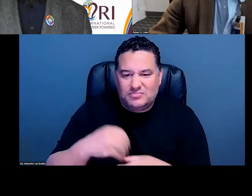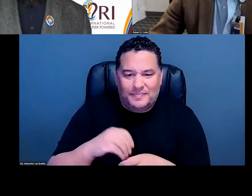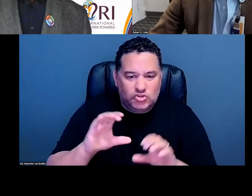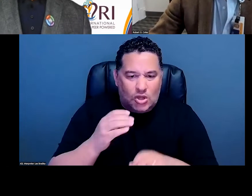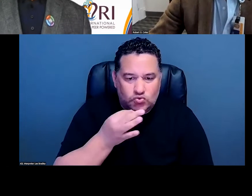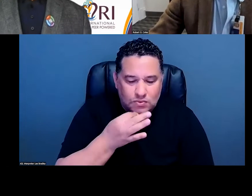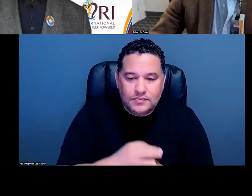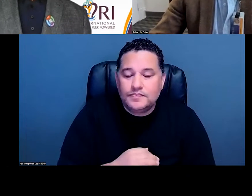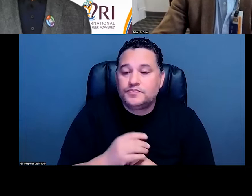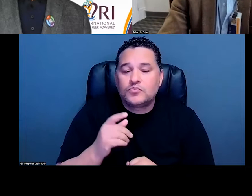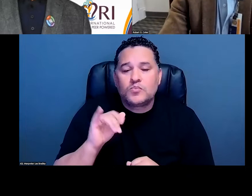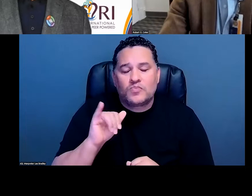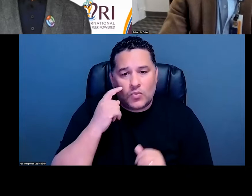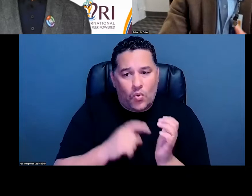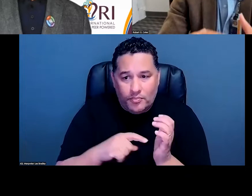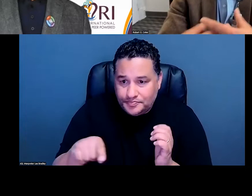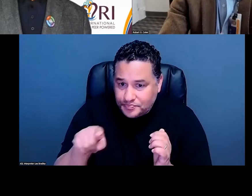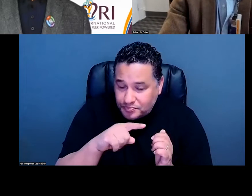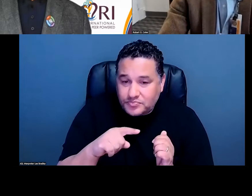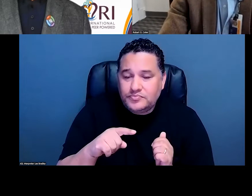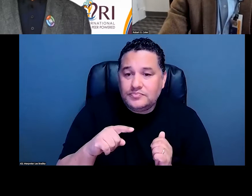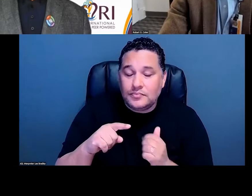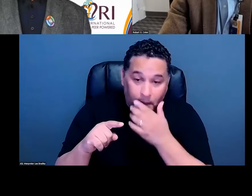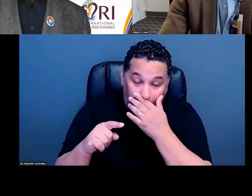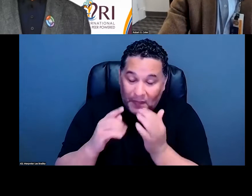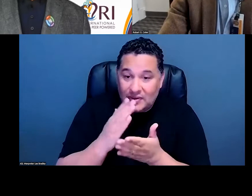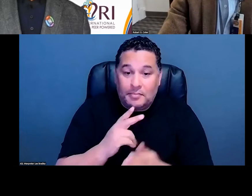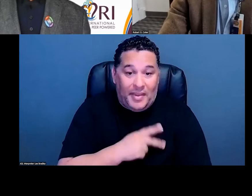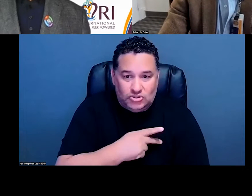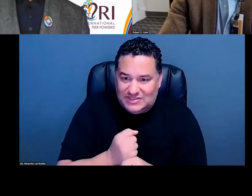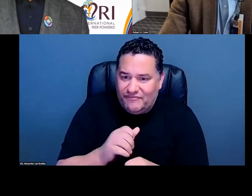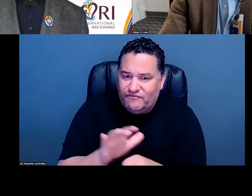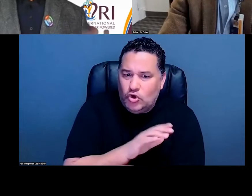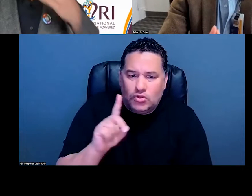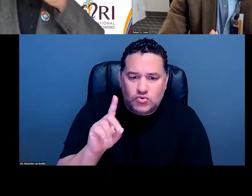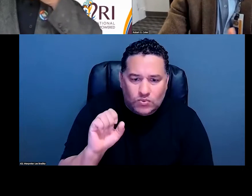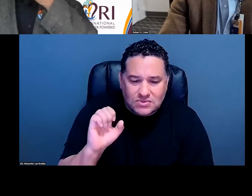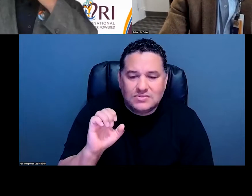. THE OTHER THING I SEE COMMONLY WITH PEOPLE WITH EARLY PSYCHOSIS IN CRISIS SETTING THEY MIGHT RECEIVE THE FULL